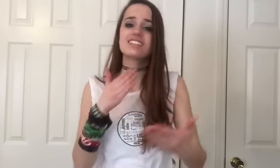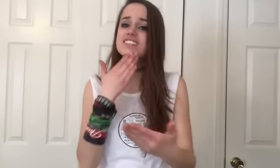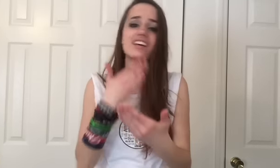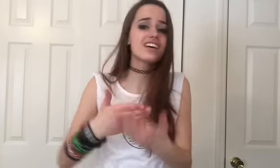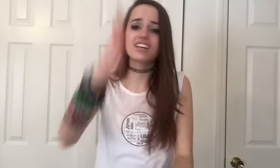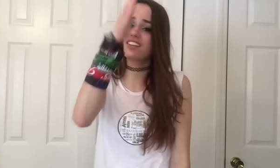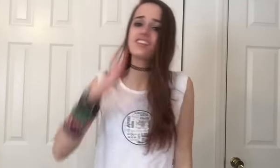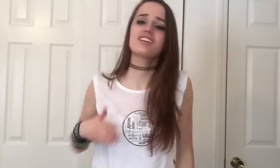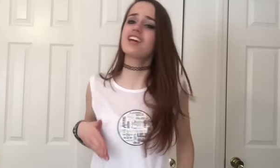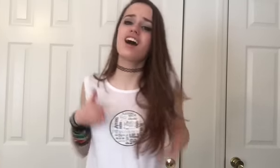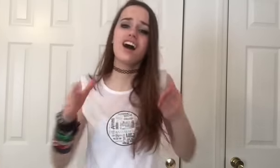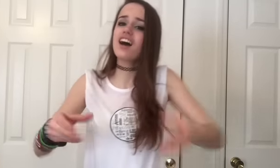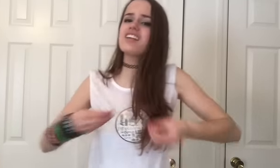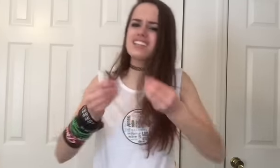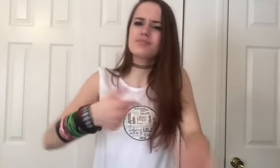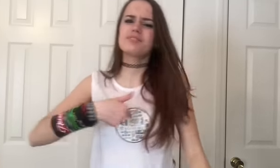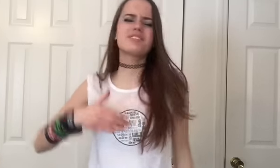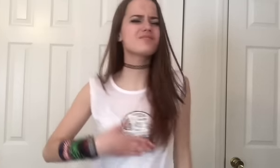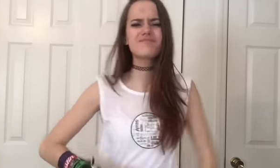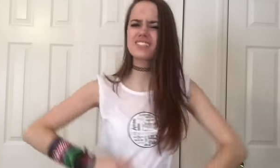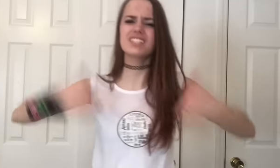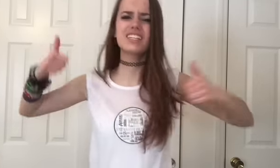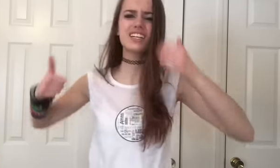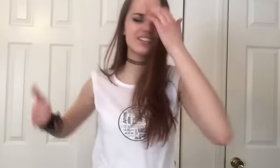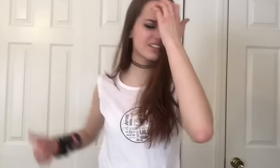Oh good God, let me give you my life